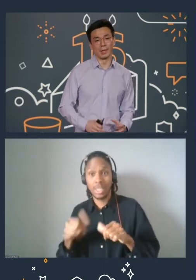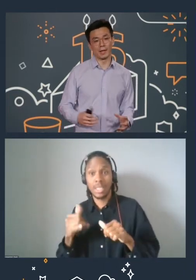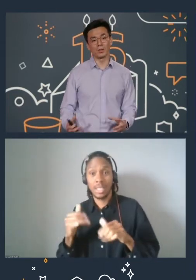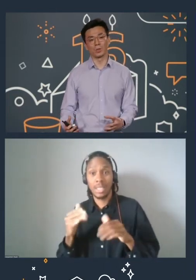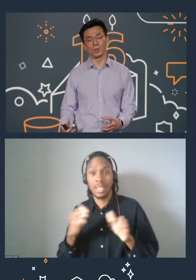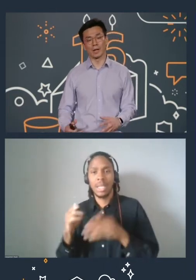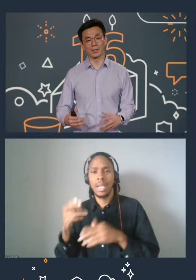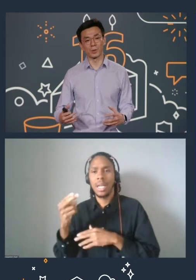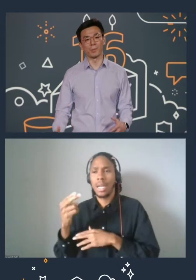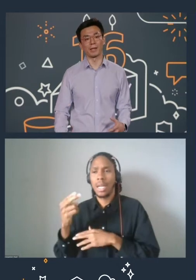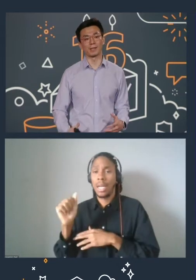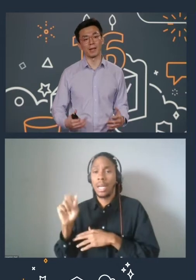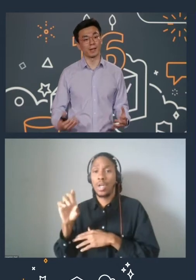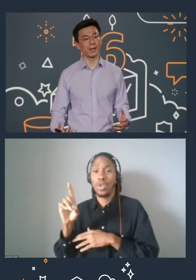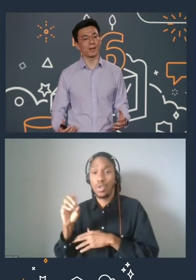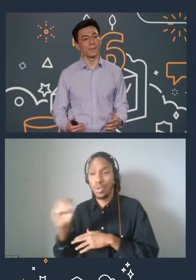Then to the S3 based data lake.